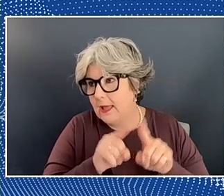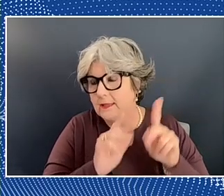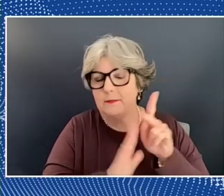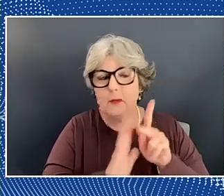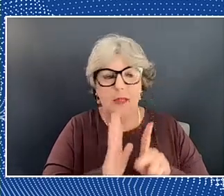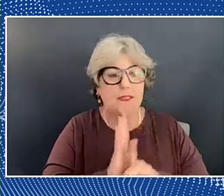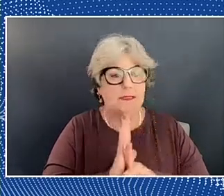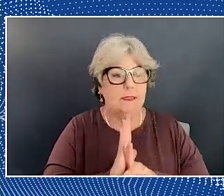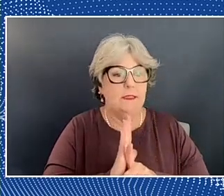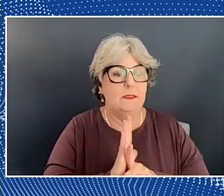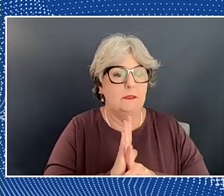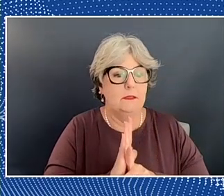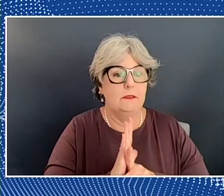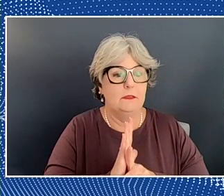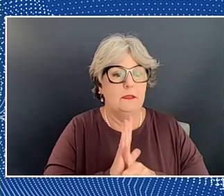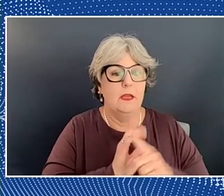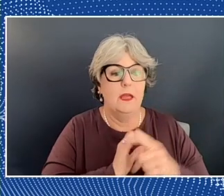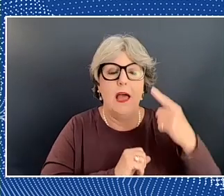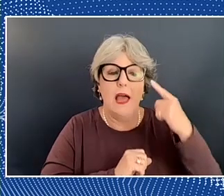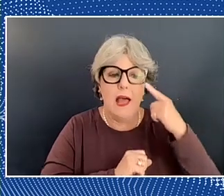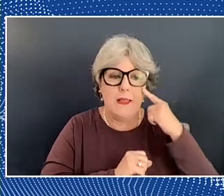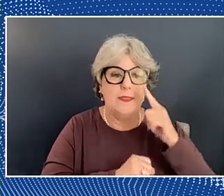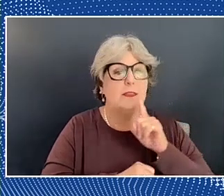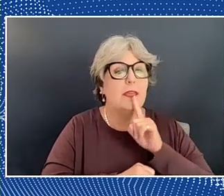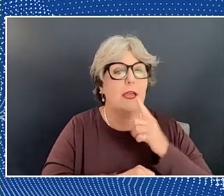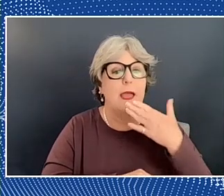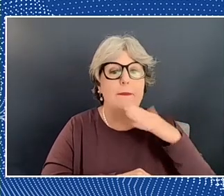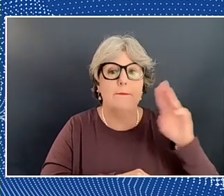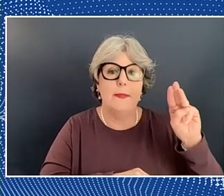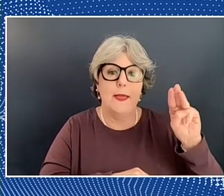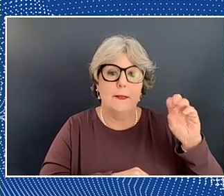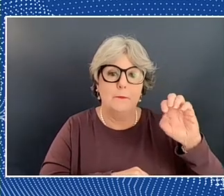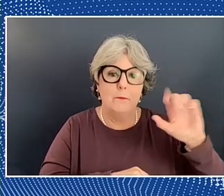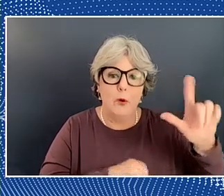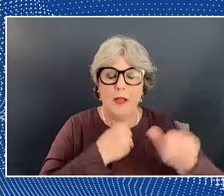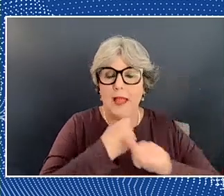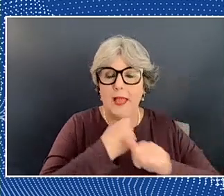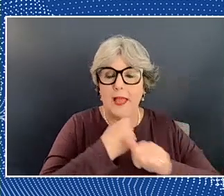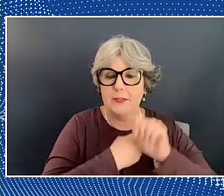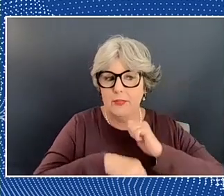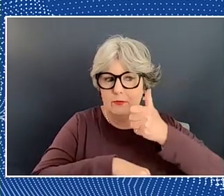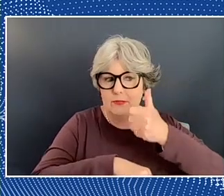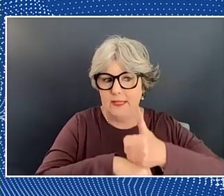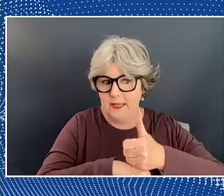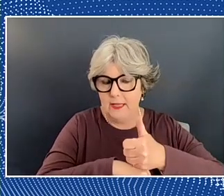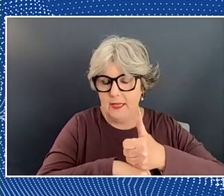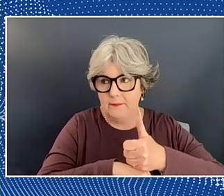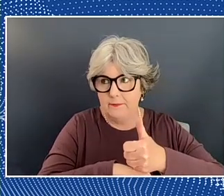And I think that is a really bad moral hazard that we are setting up for our student financial market.